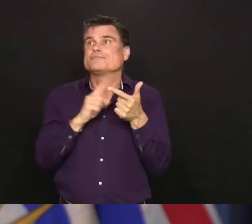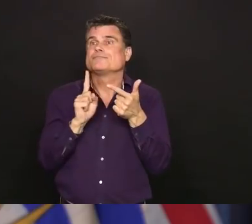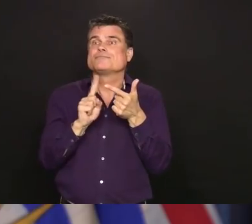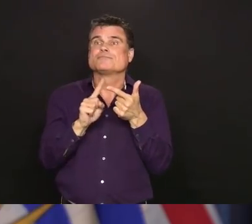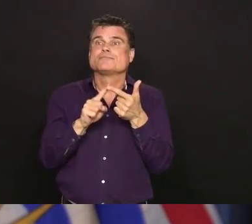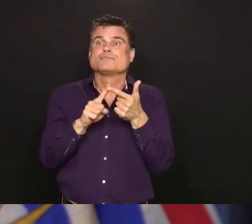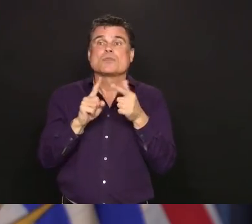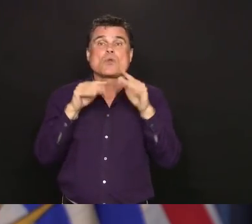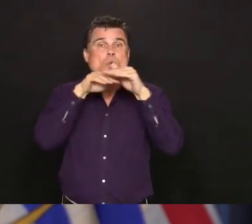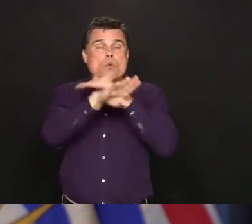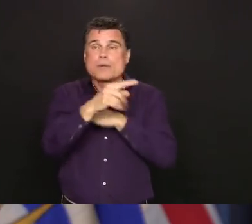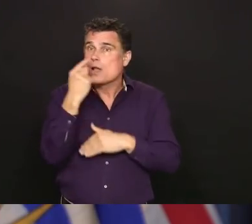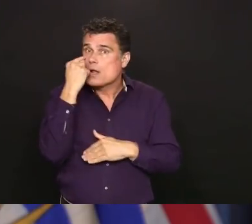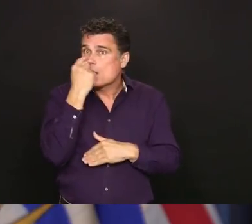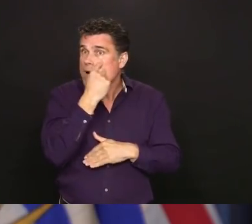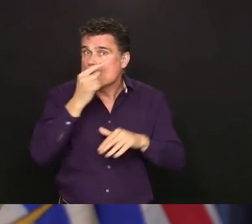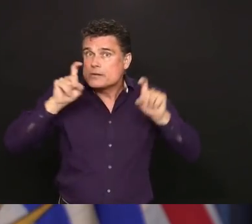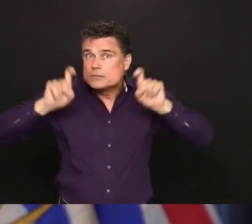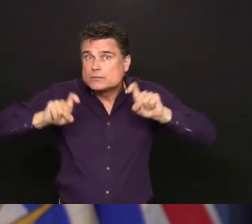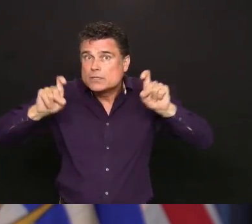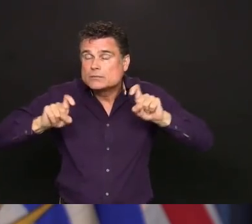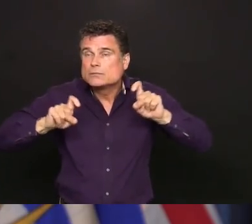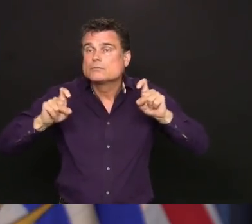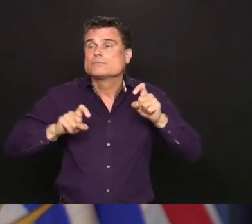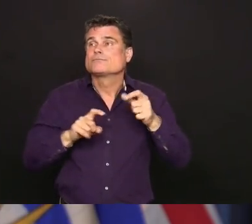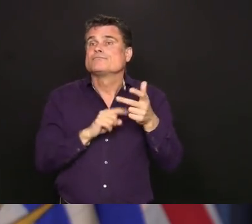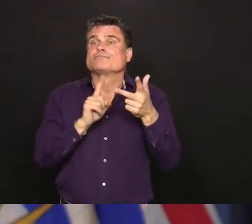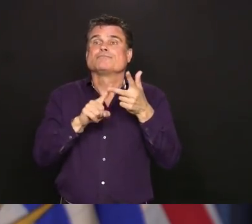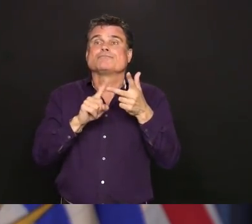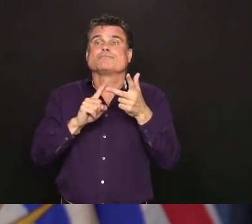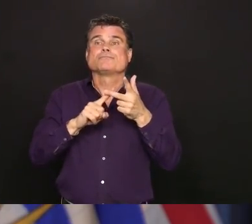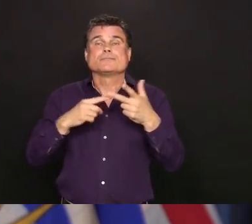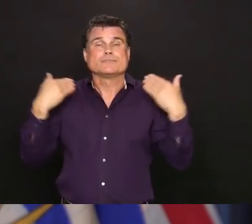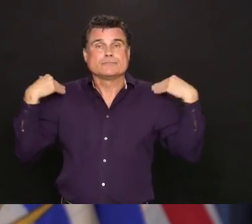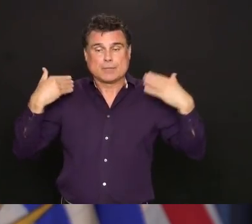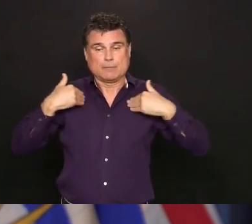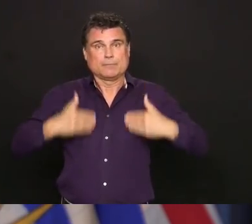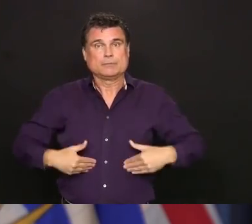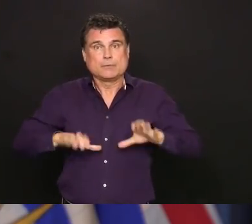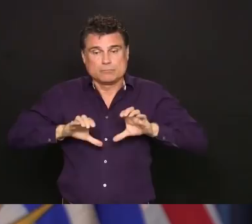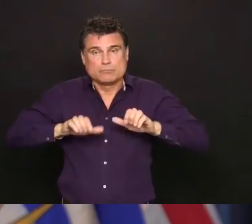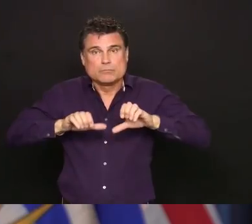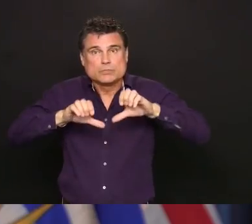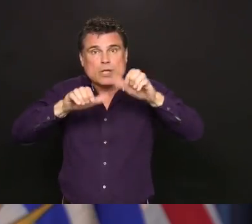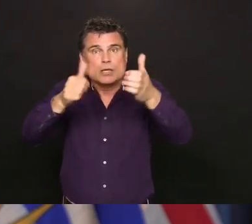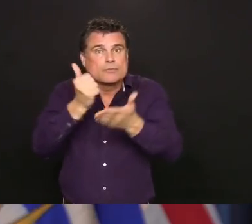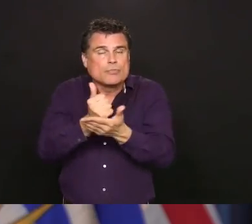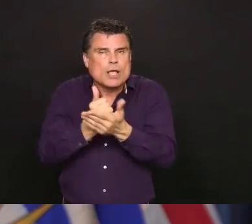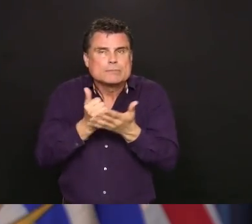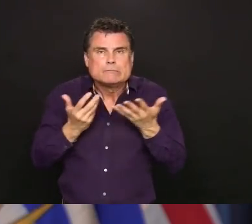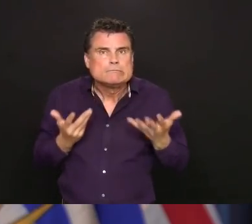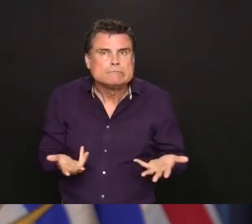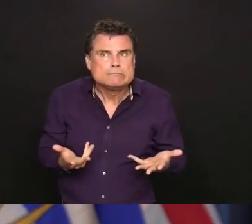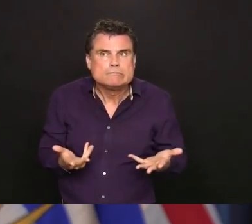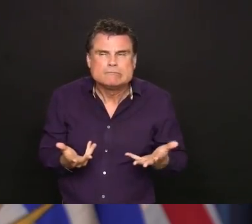who are looking forward to getting back to being able to access those health services, but how does that